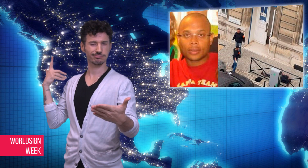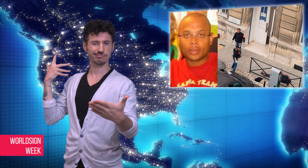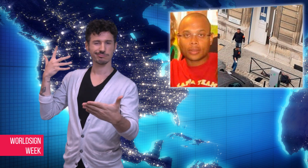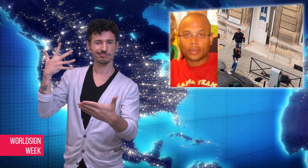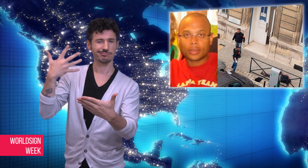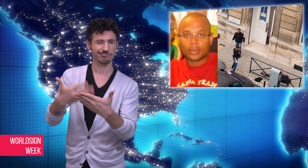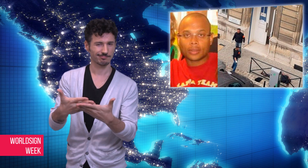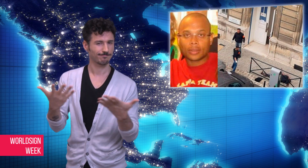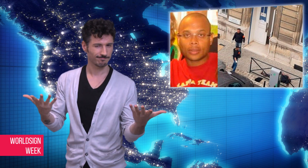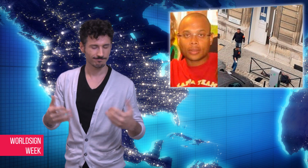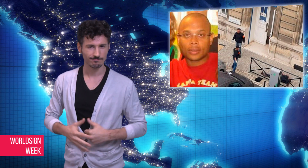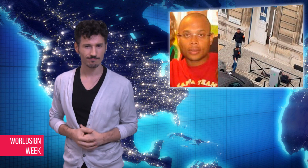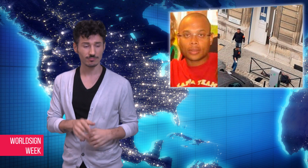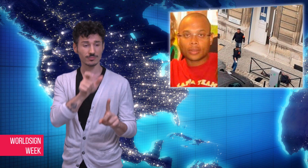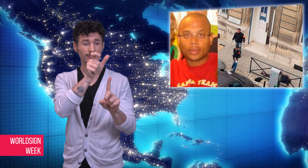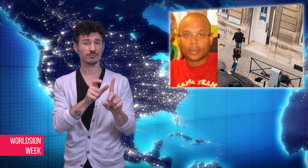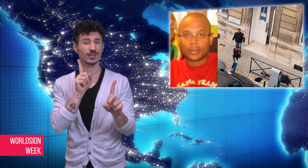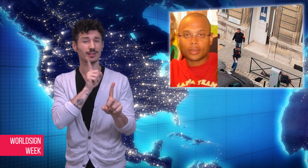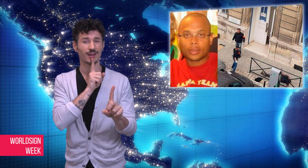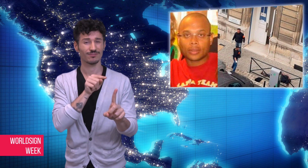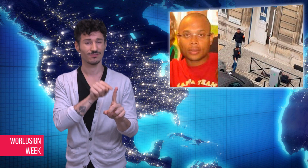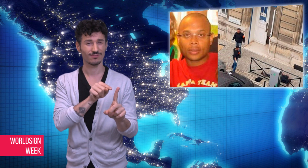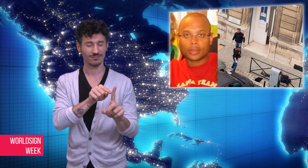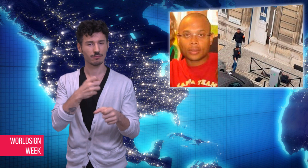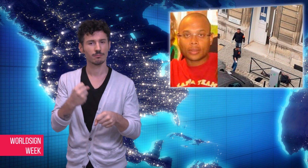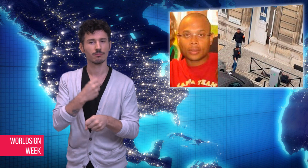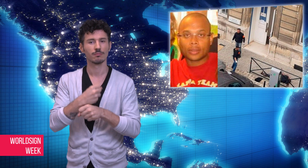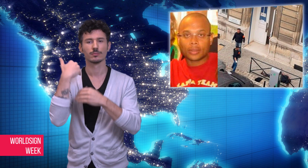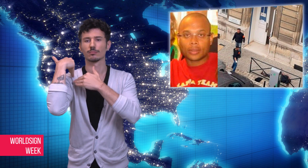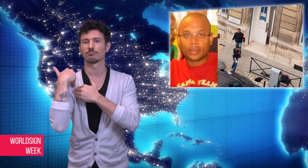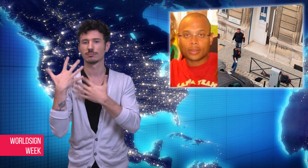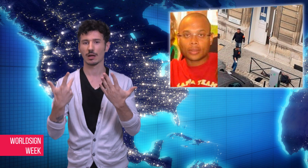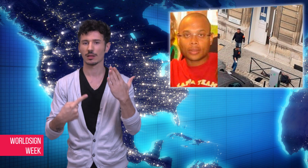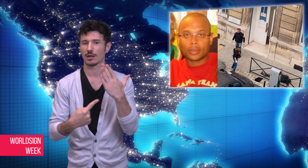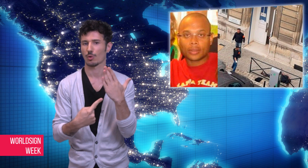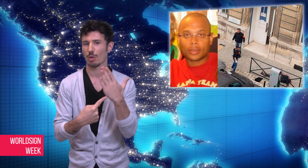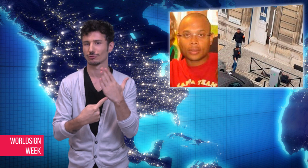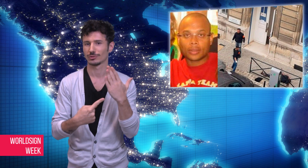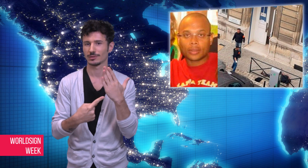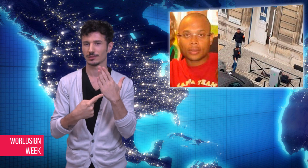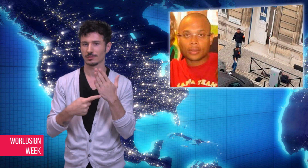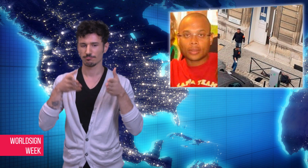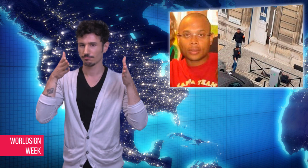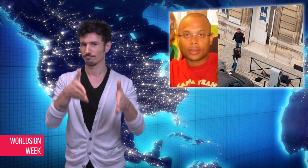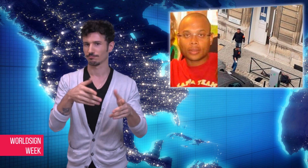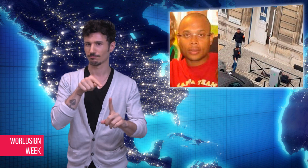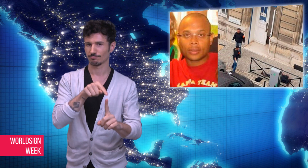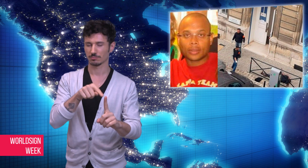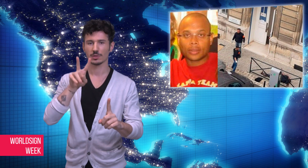Michael had worked there as a technology administrator for 20 years.